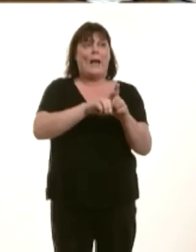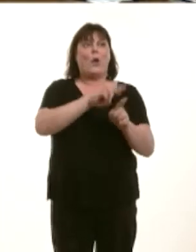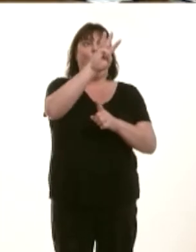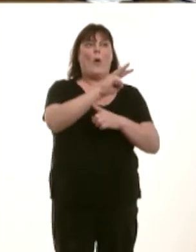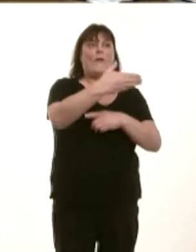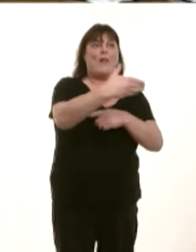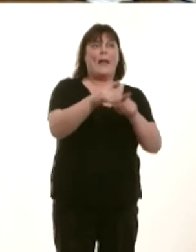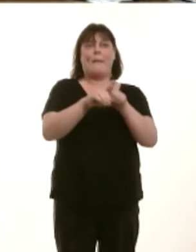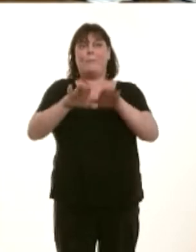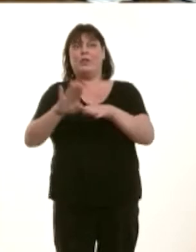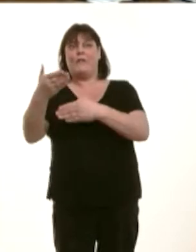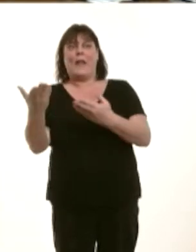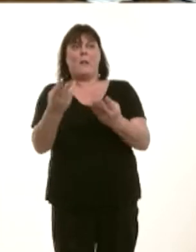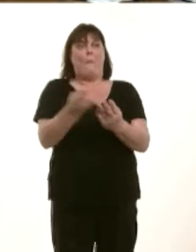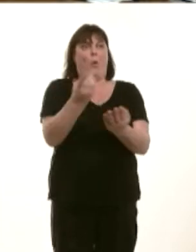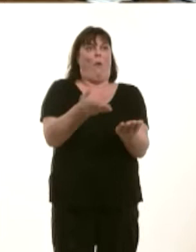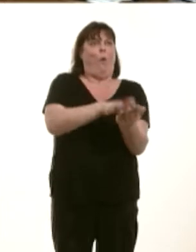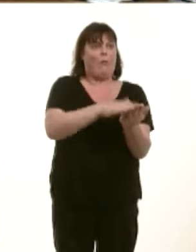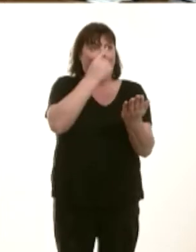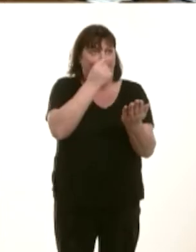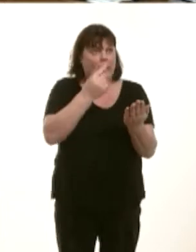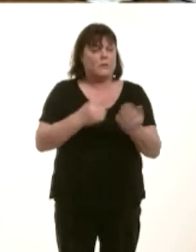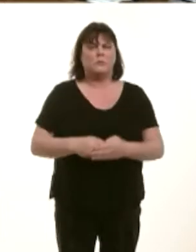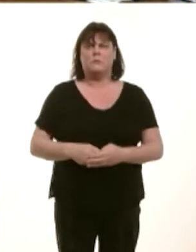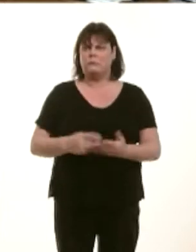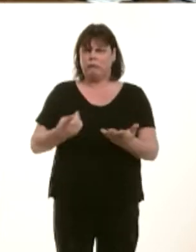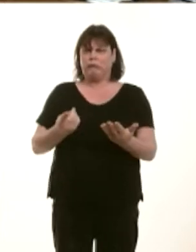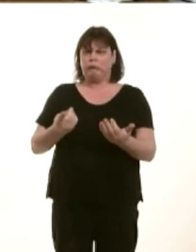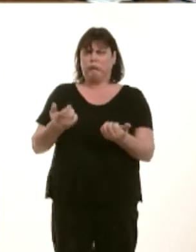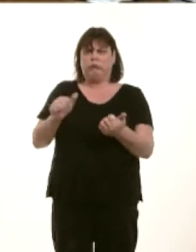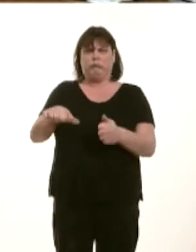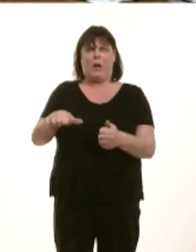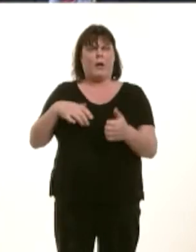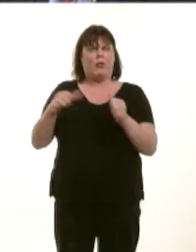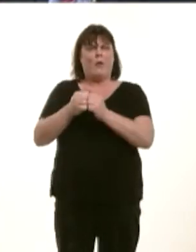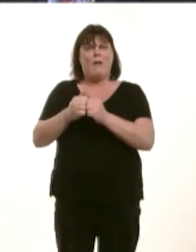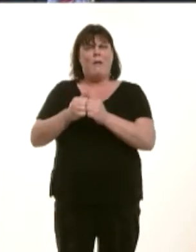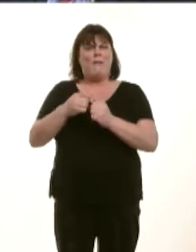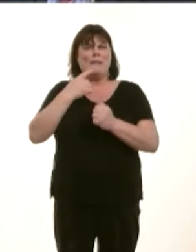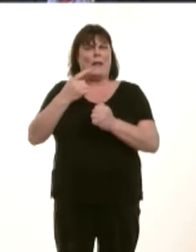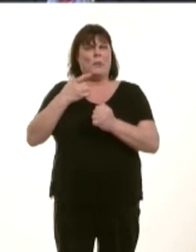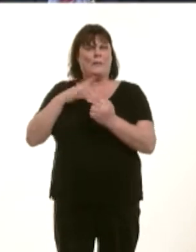and British? Carwyn Jones: I think heís made a very coherent argument for people having a choice. I think people should have that opportunity. First